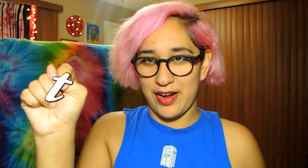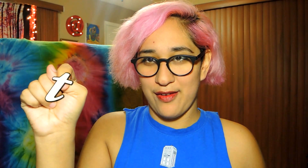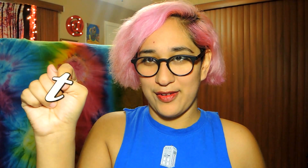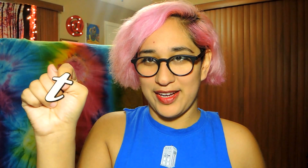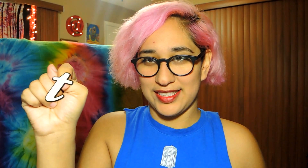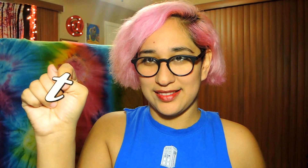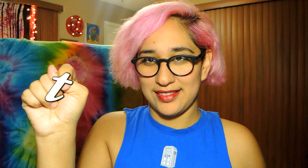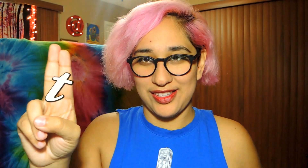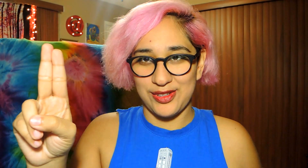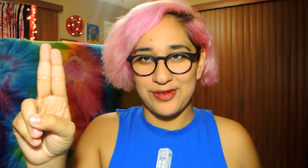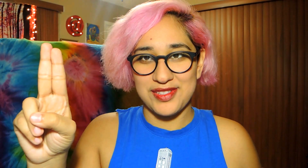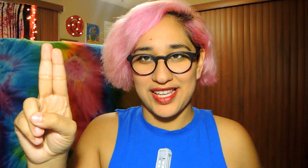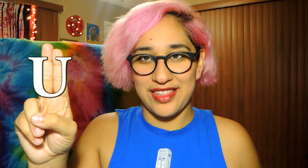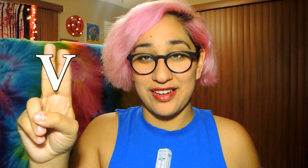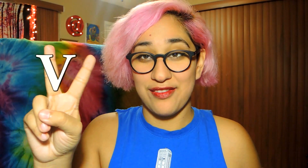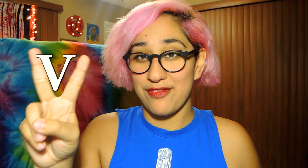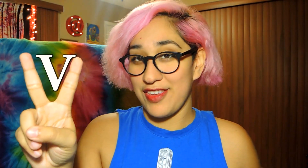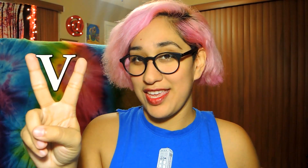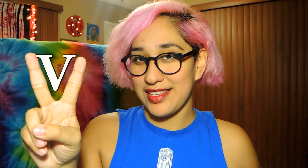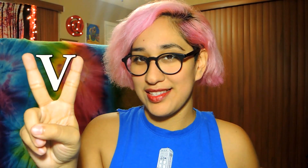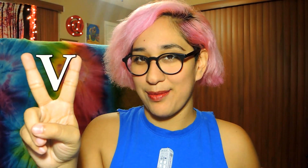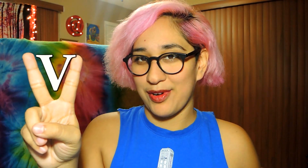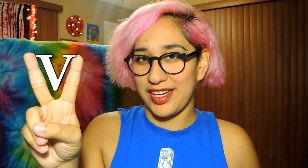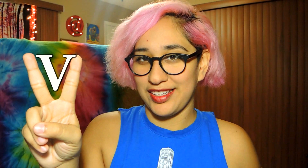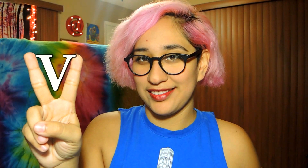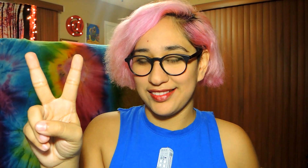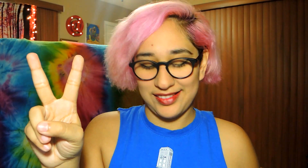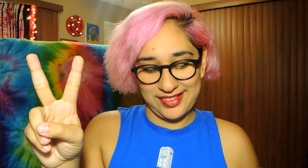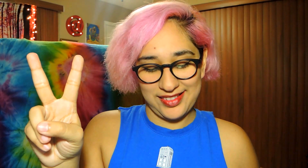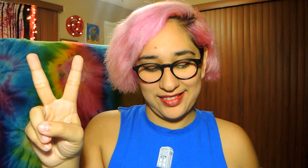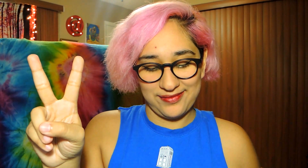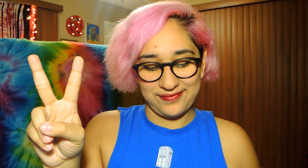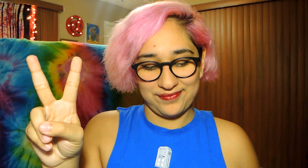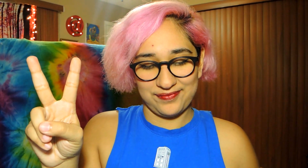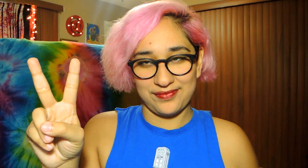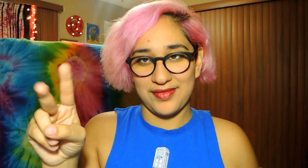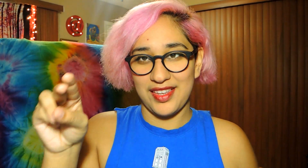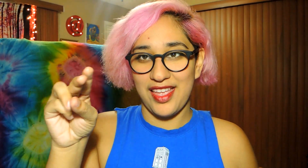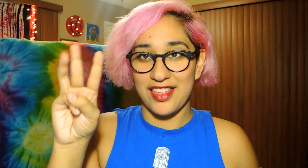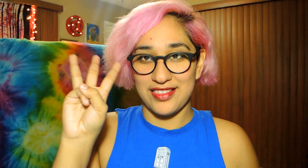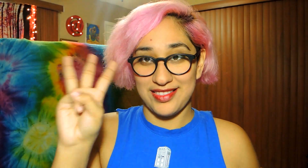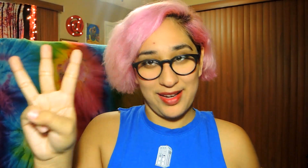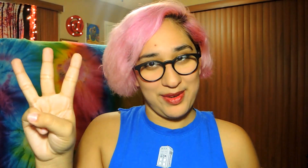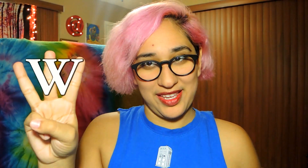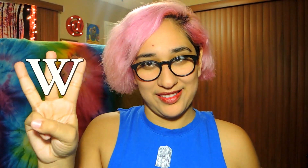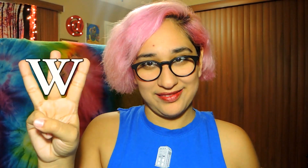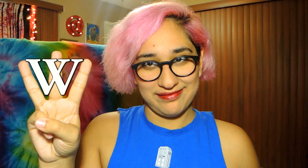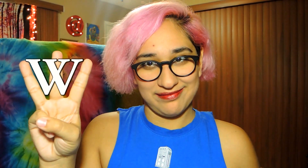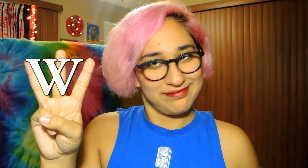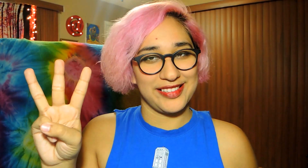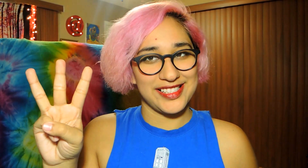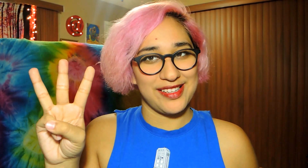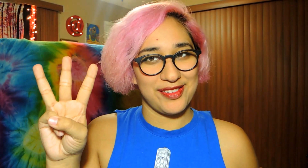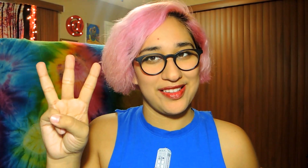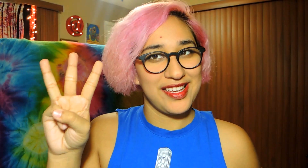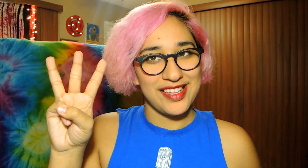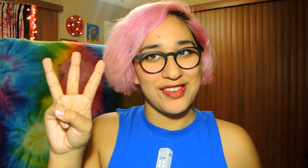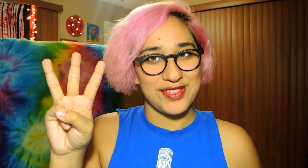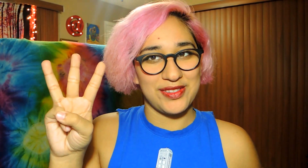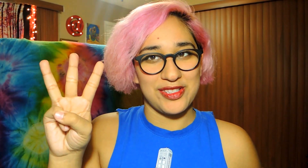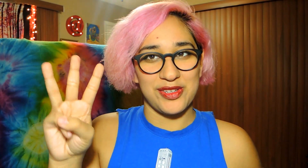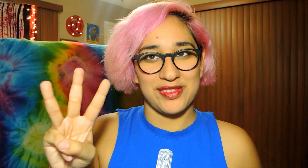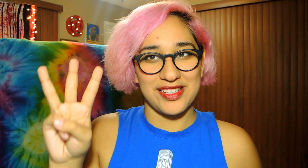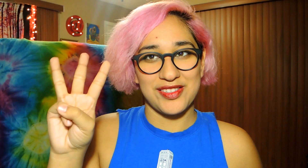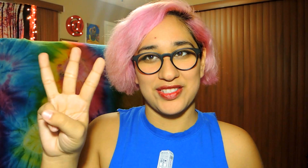right over it. "U" together, "V" seperated, "W".. you can see where- those are two- th-those